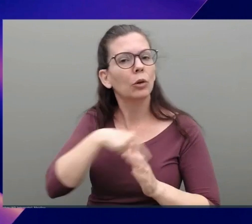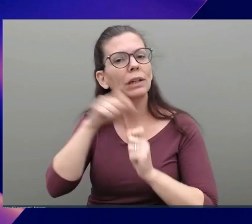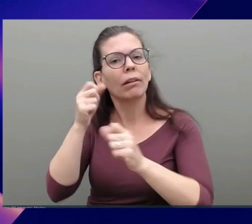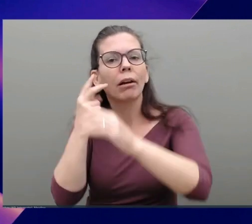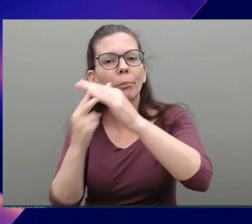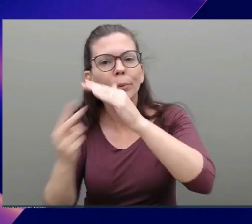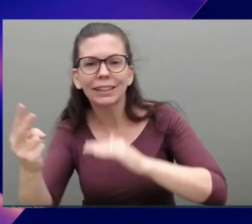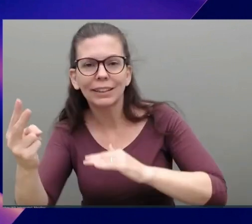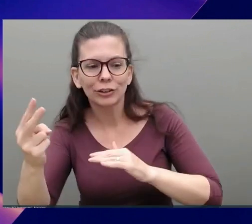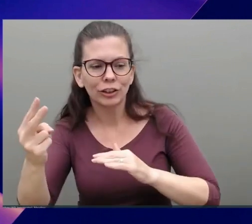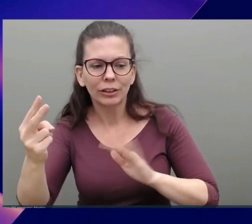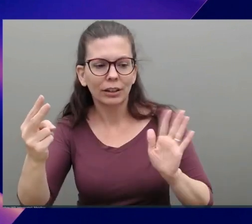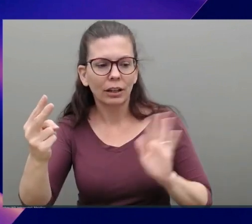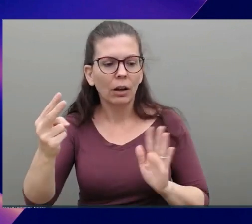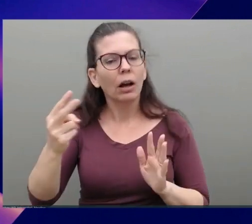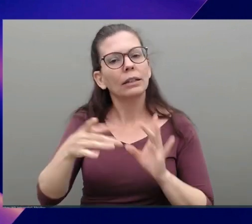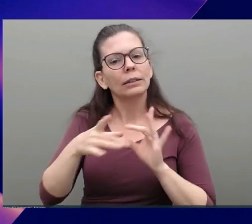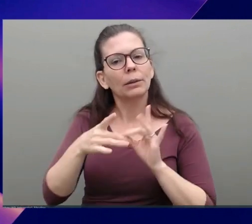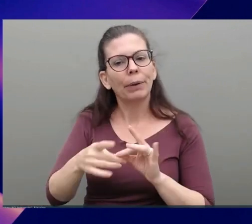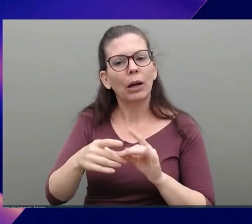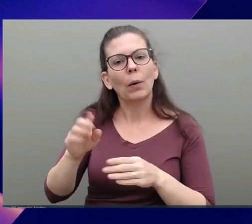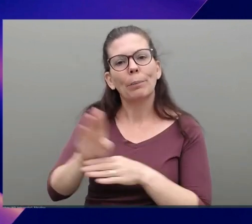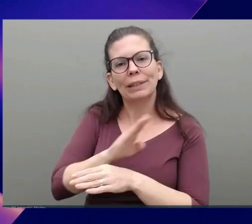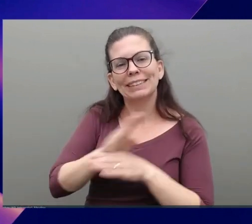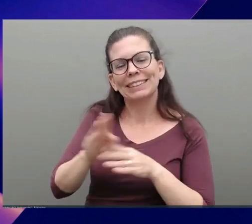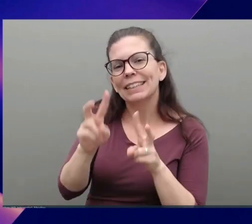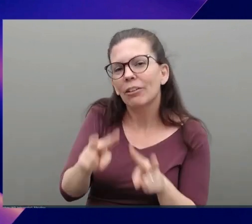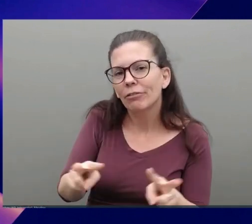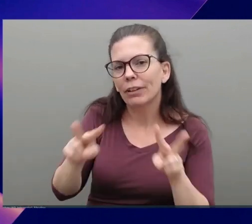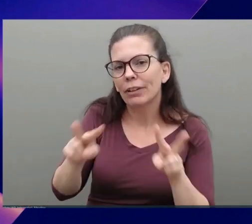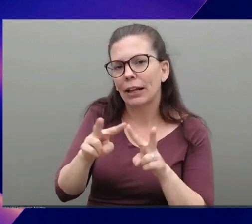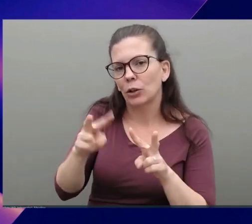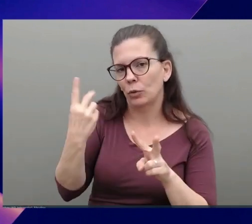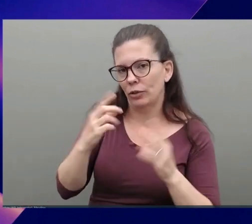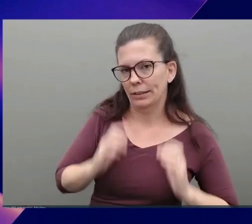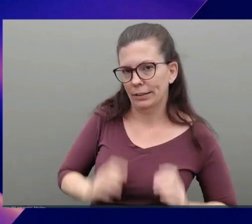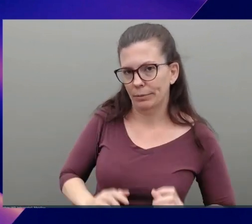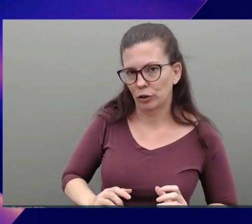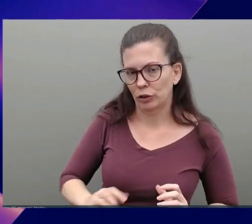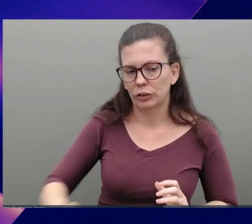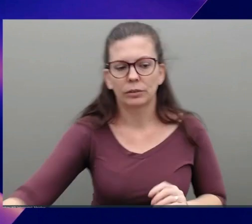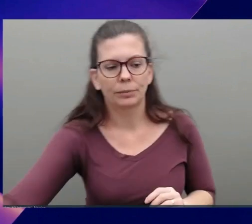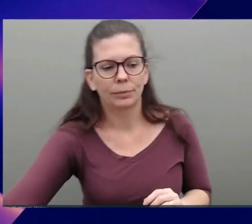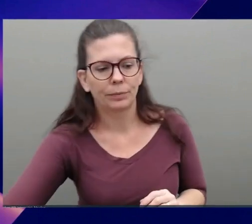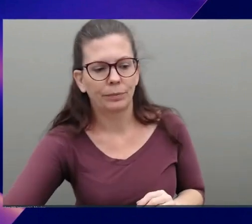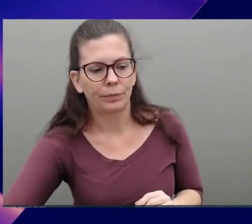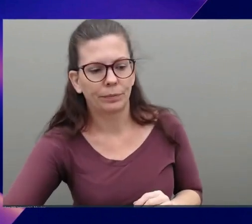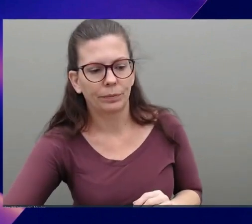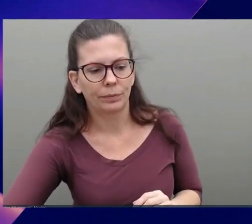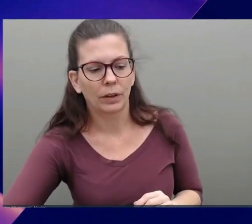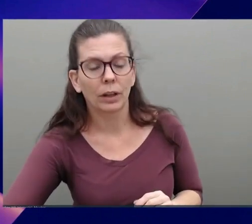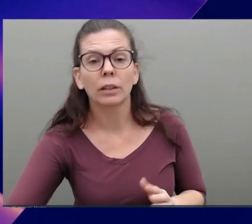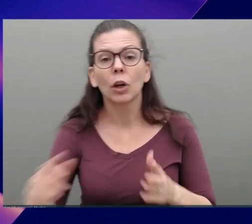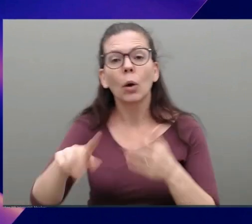It's about getting the business value out of that investment. It's the business value when model is developed, how do we put into production